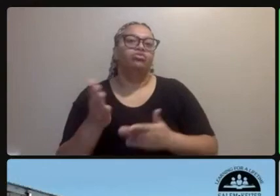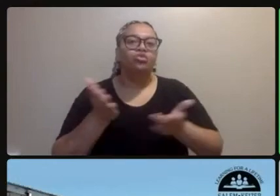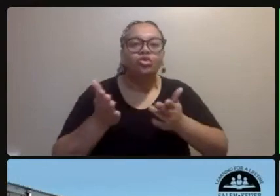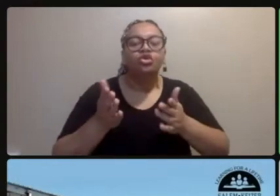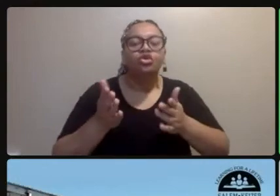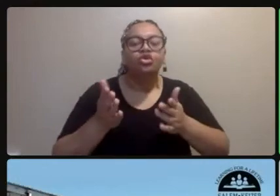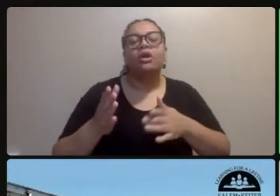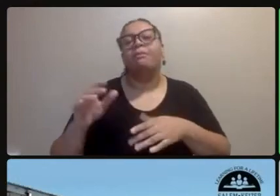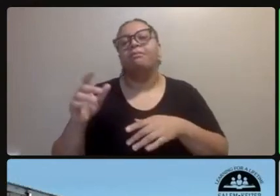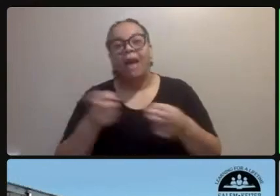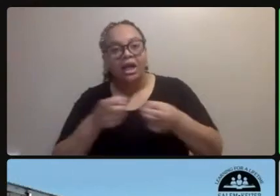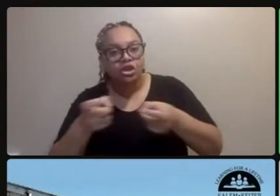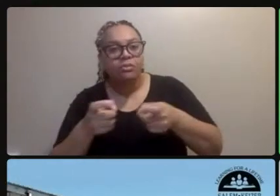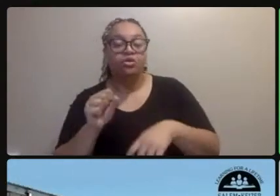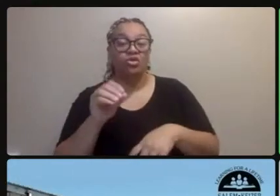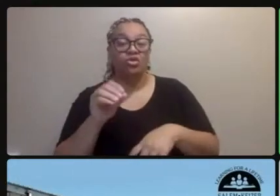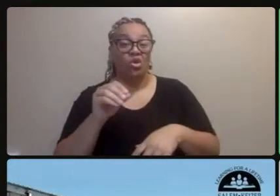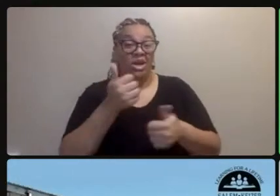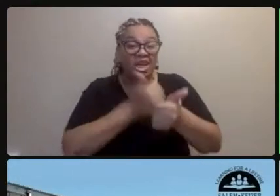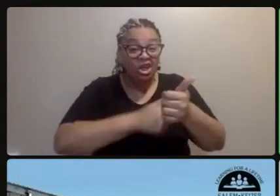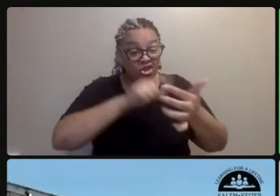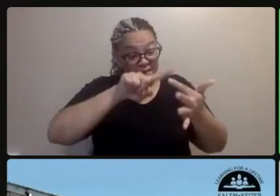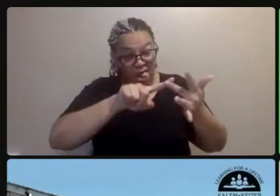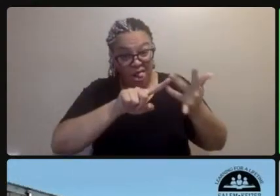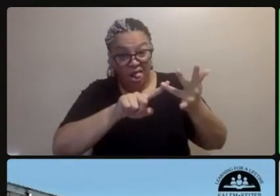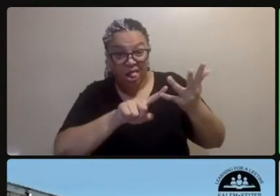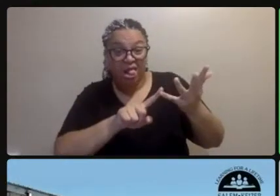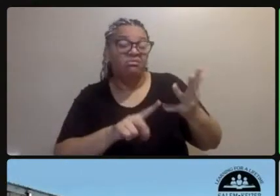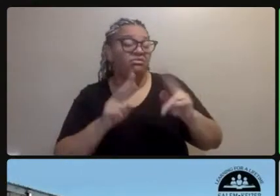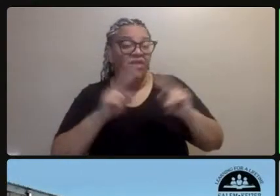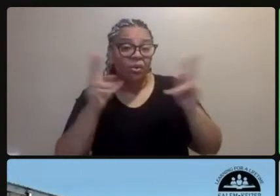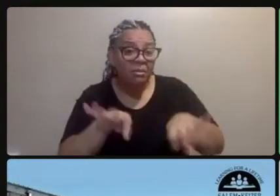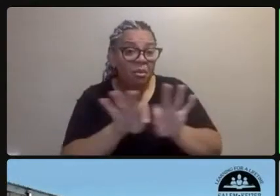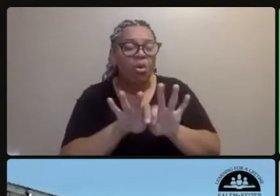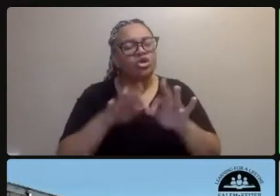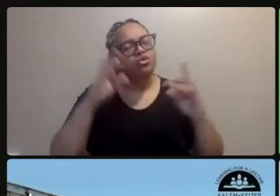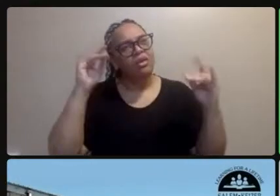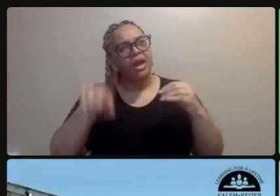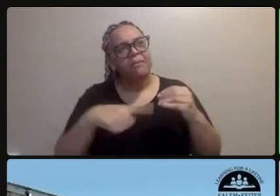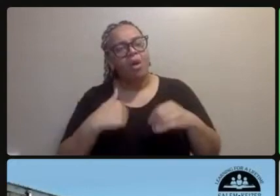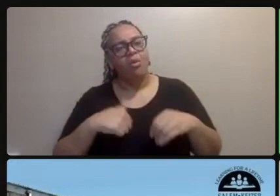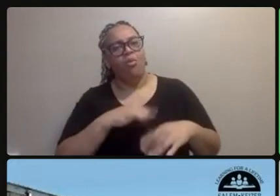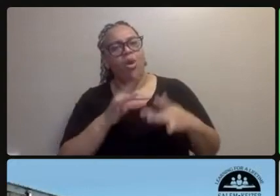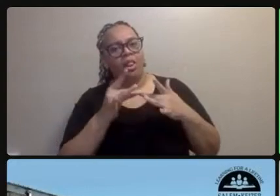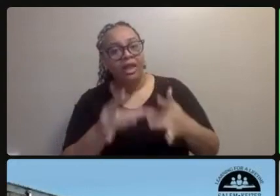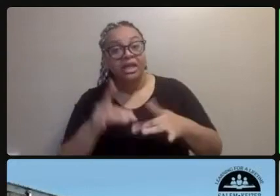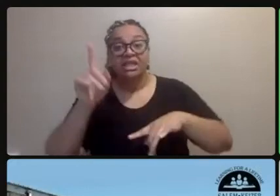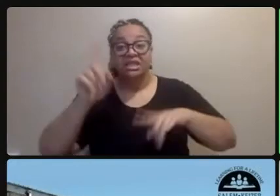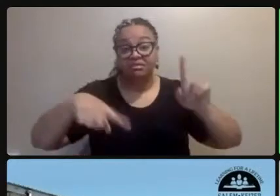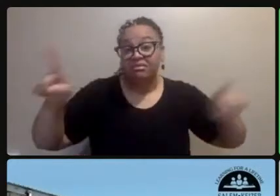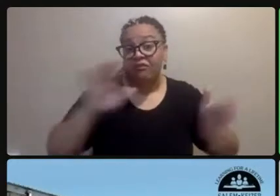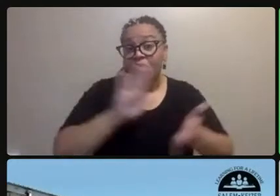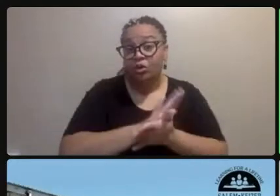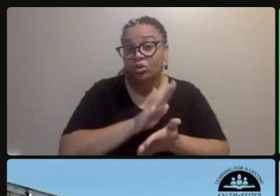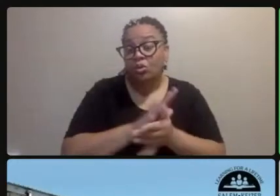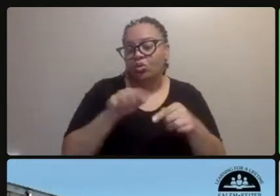AND DISPARITY AND ALSO BETWEEN